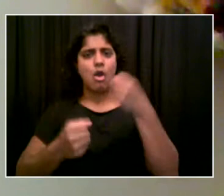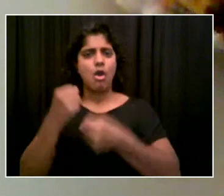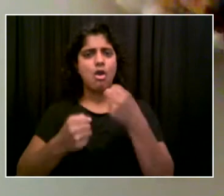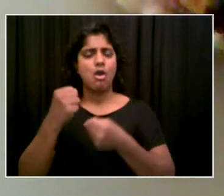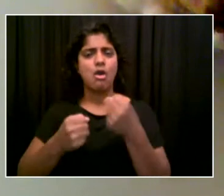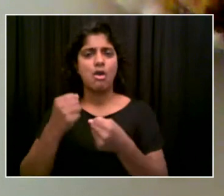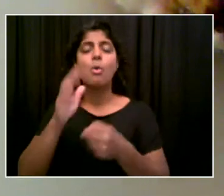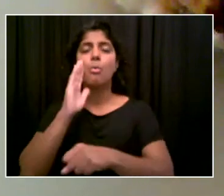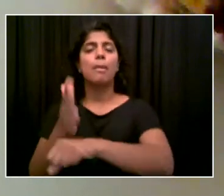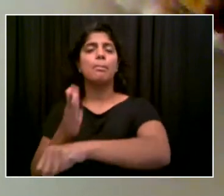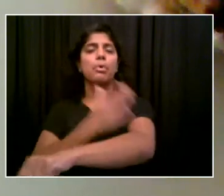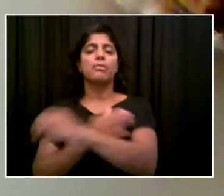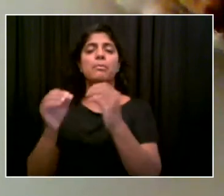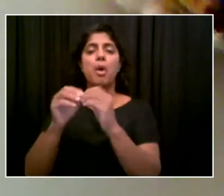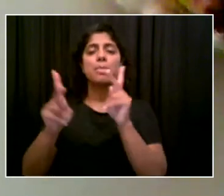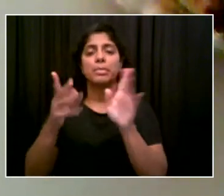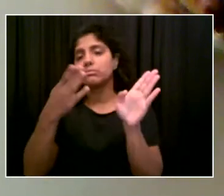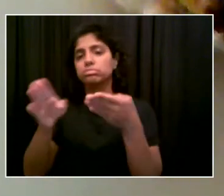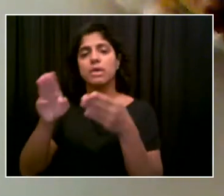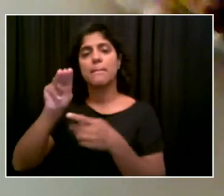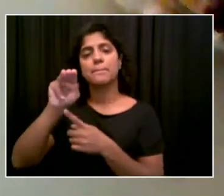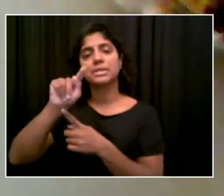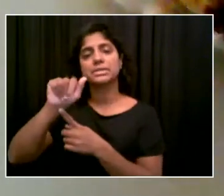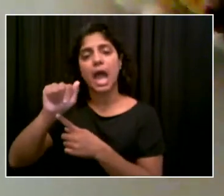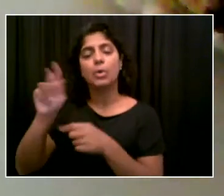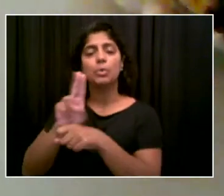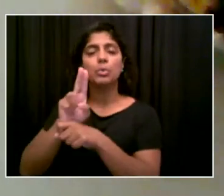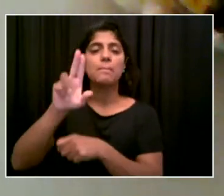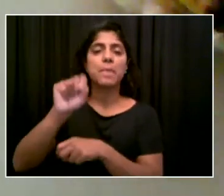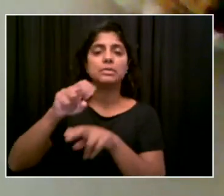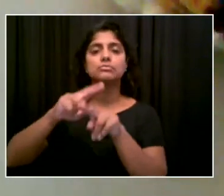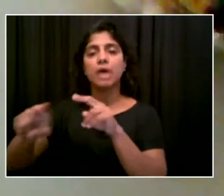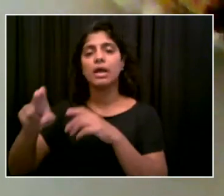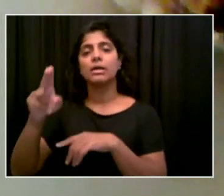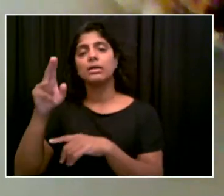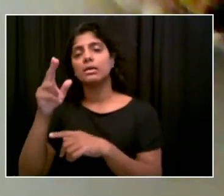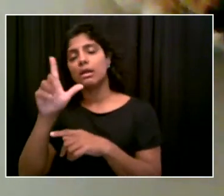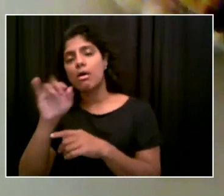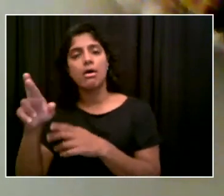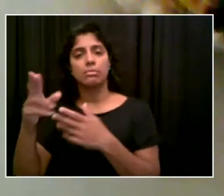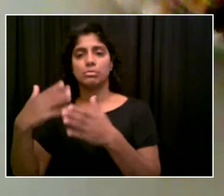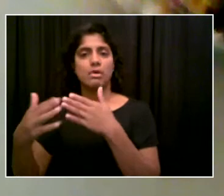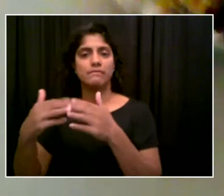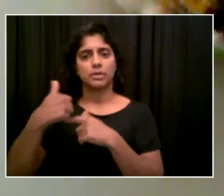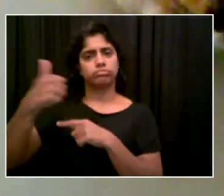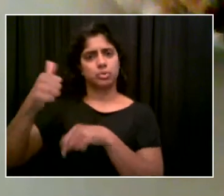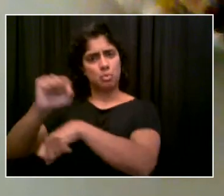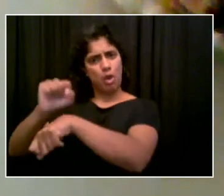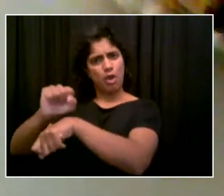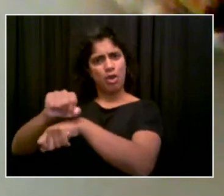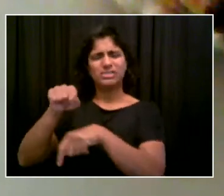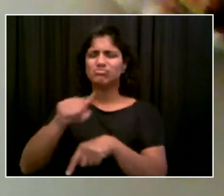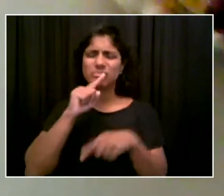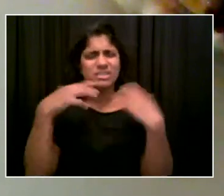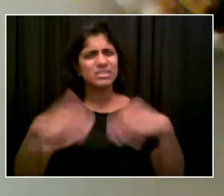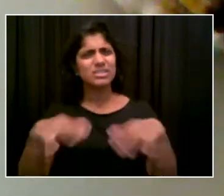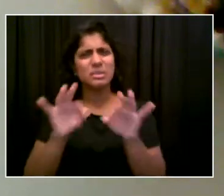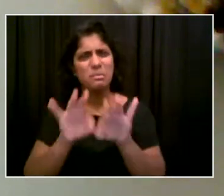NEIGHBORHOODS LIKE MINE.